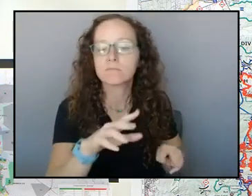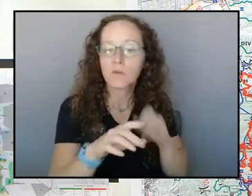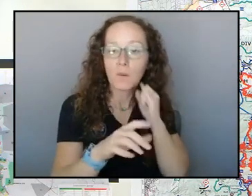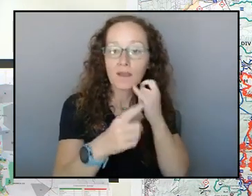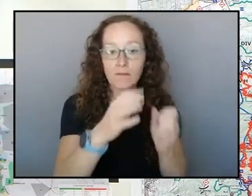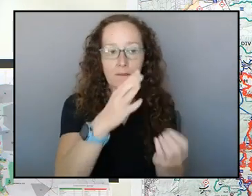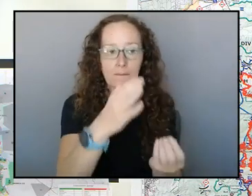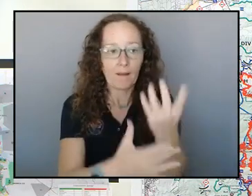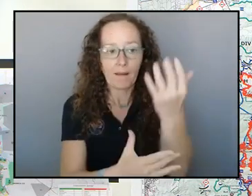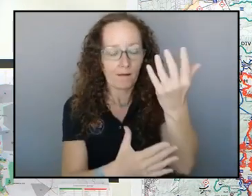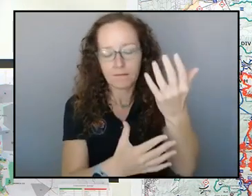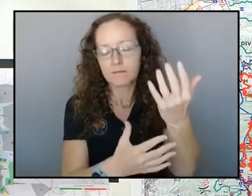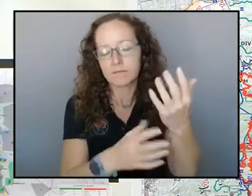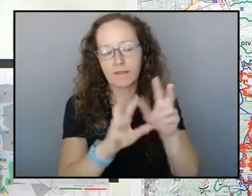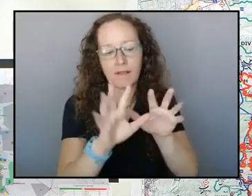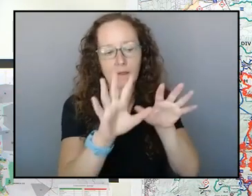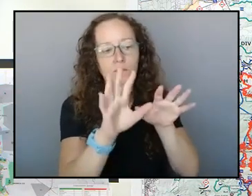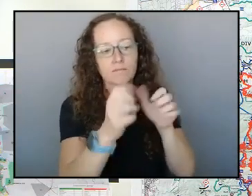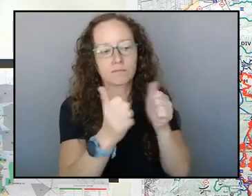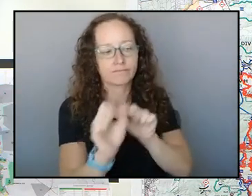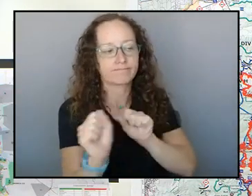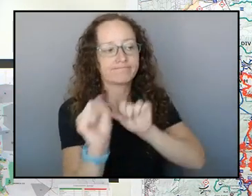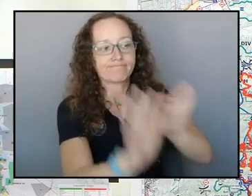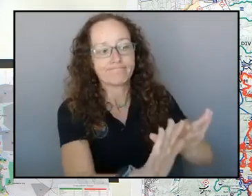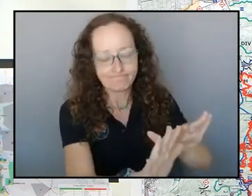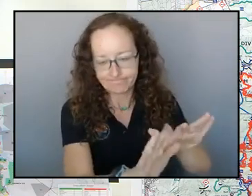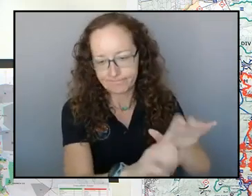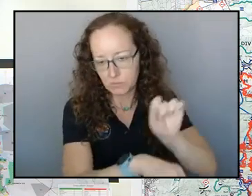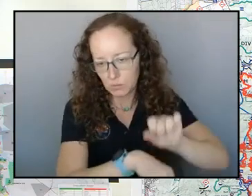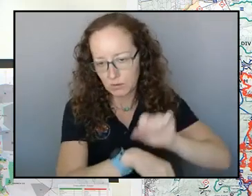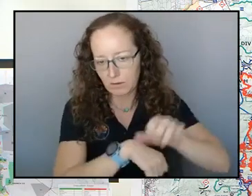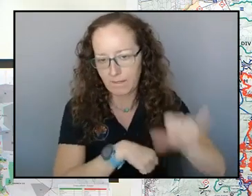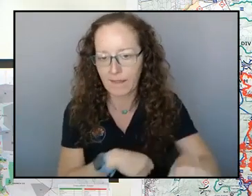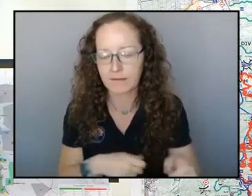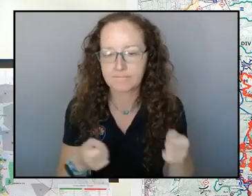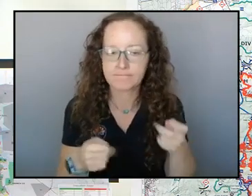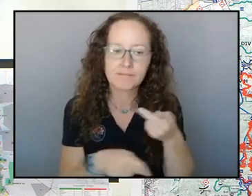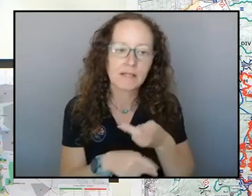I'll just hold on to it. Alright, so going into today we're